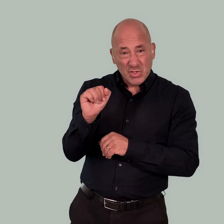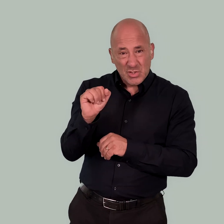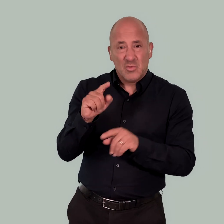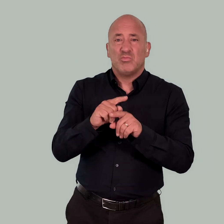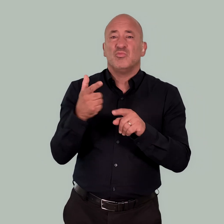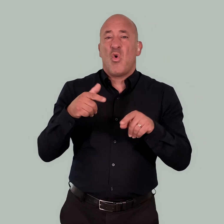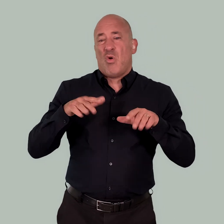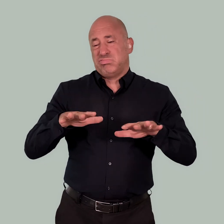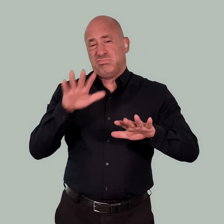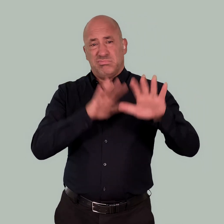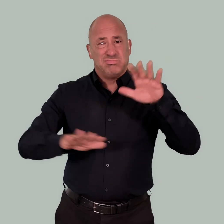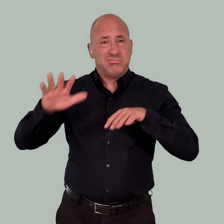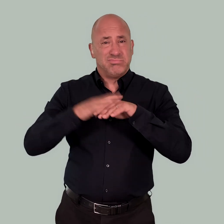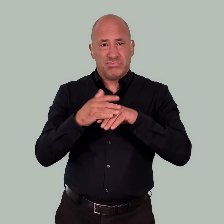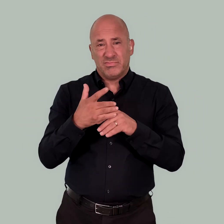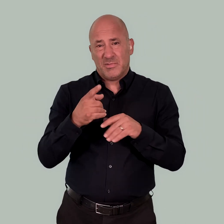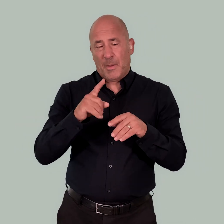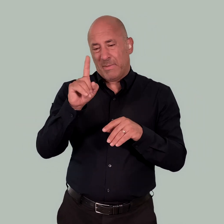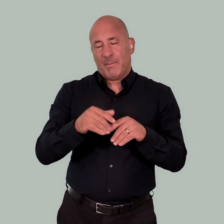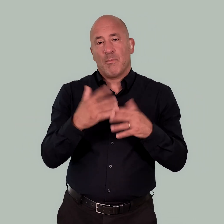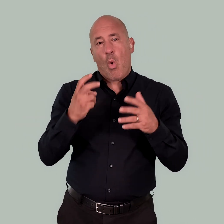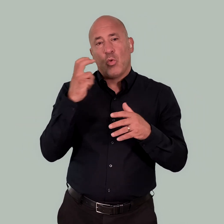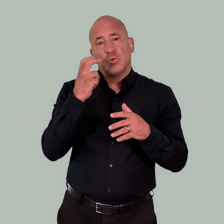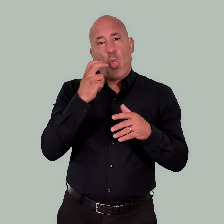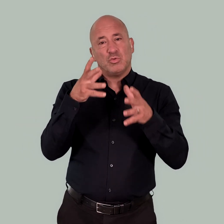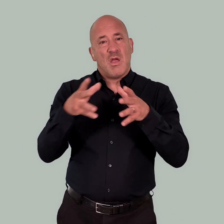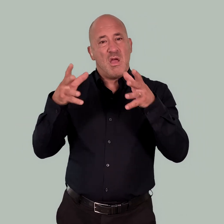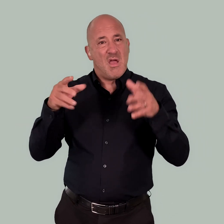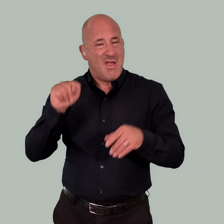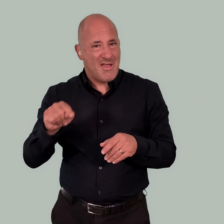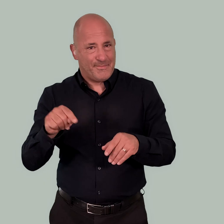and the UK’s growing, ageing population.